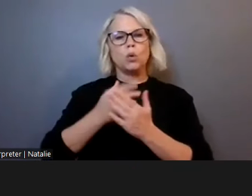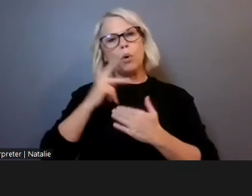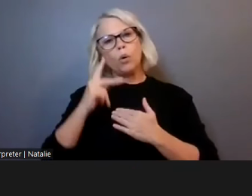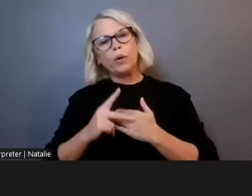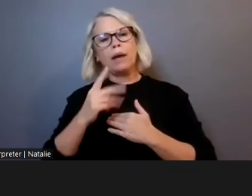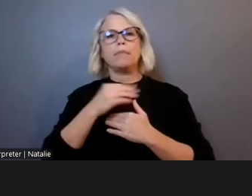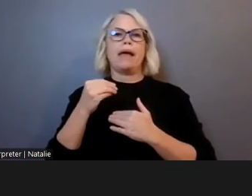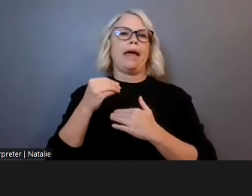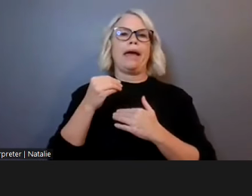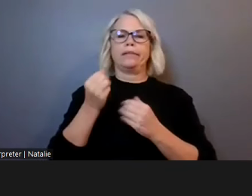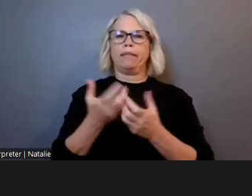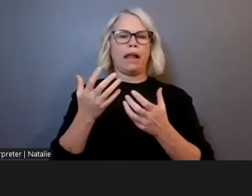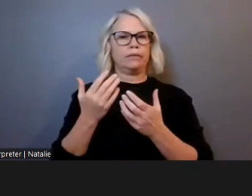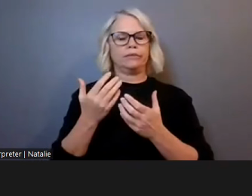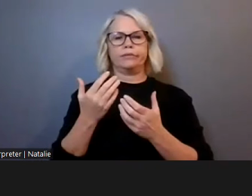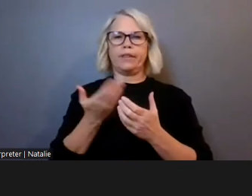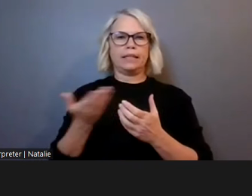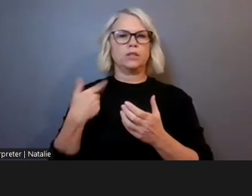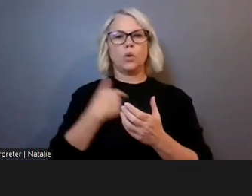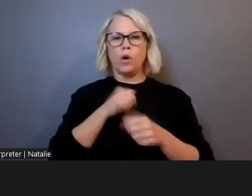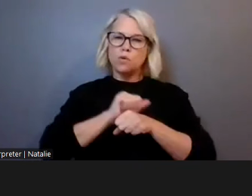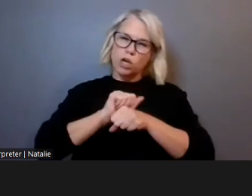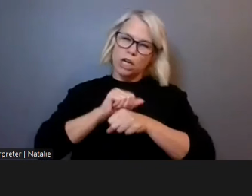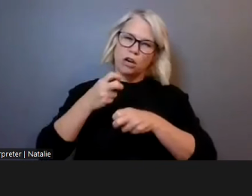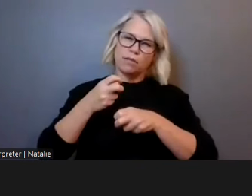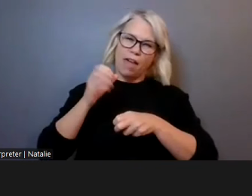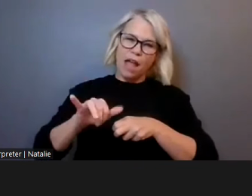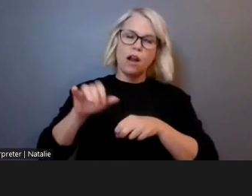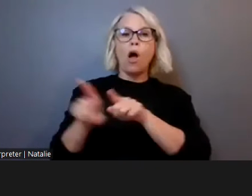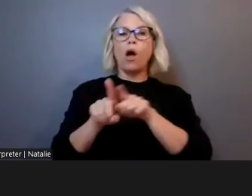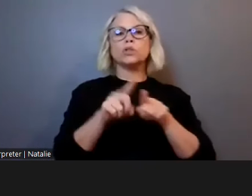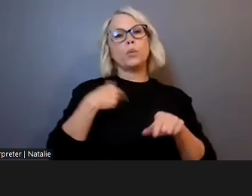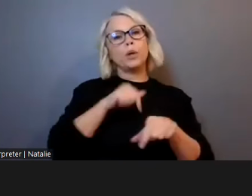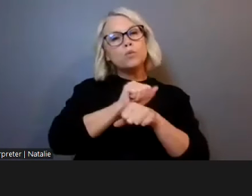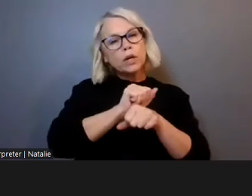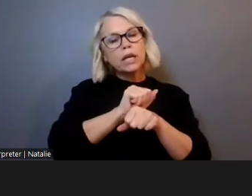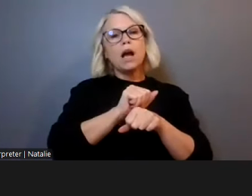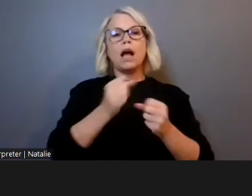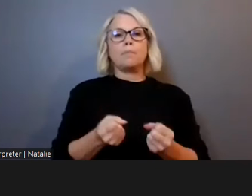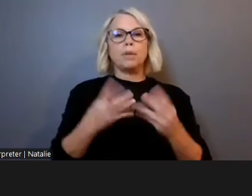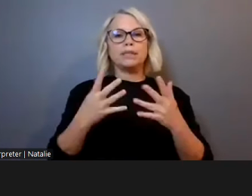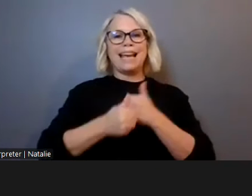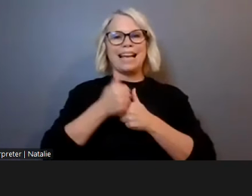We are working hardon that and we are also working on multi-hazard mitigation planning